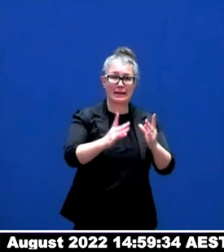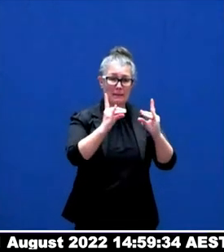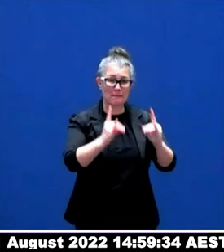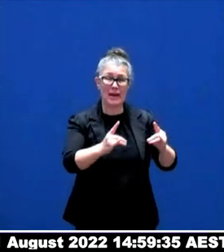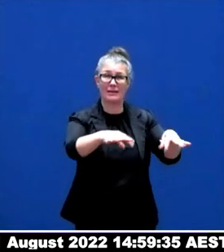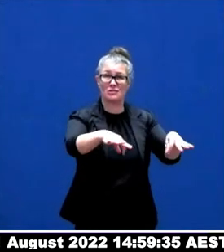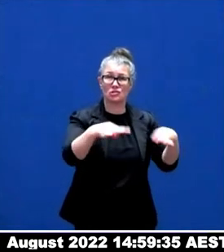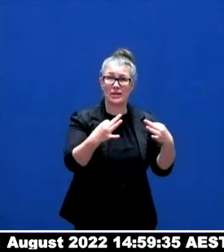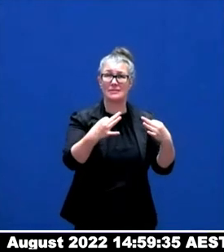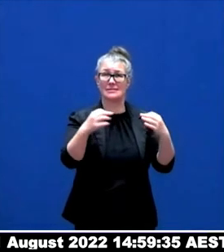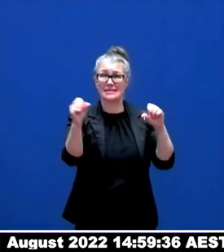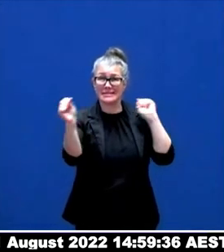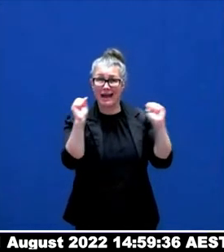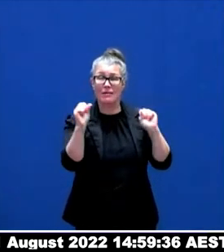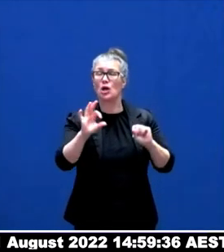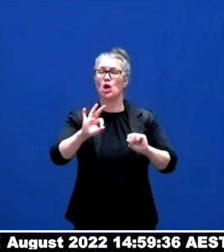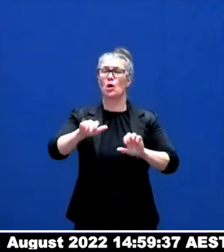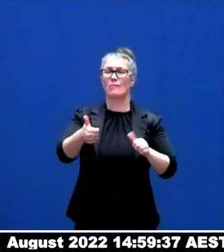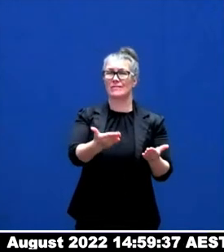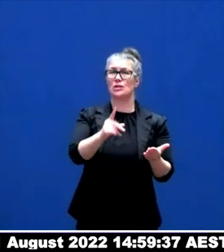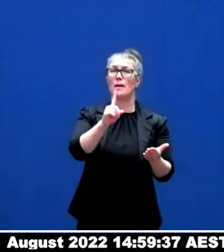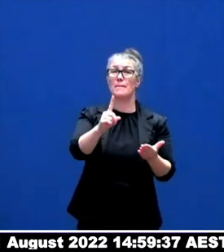Not the provision of it, but the cleaning, yes.